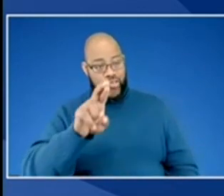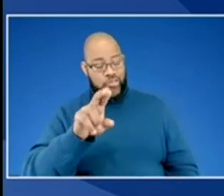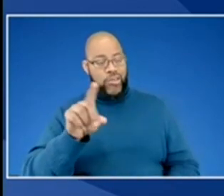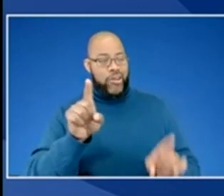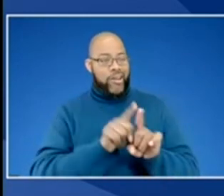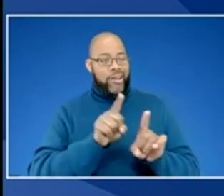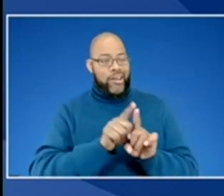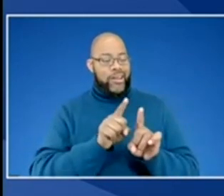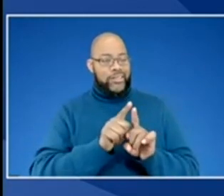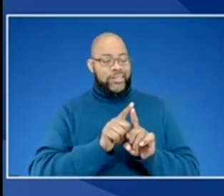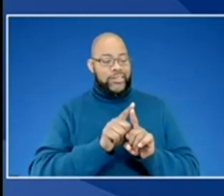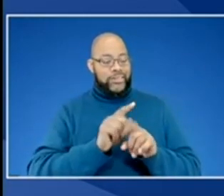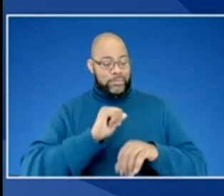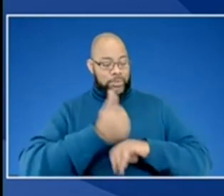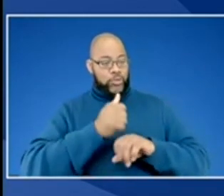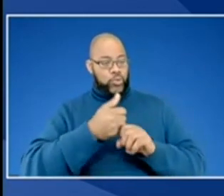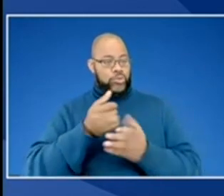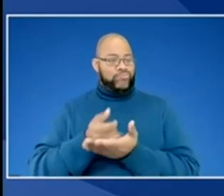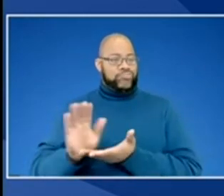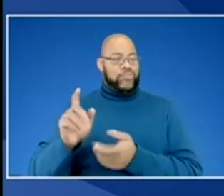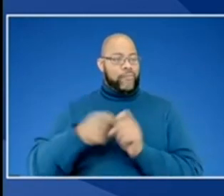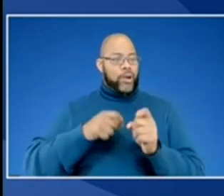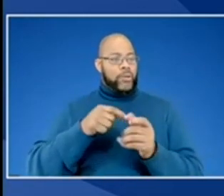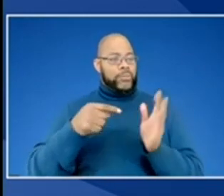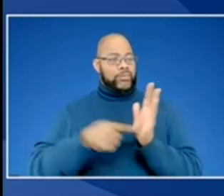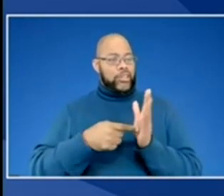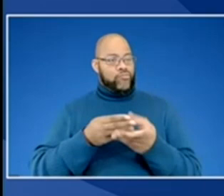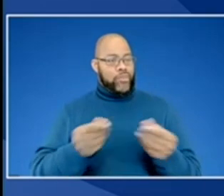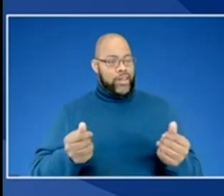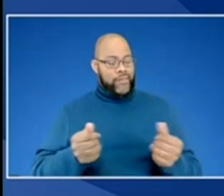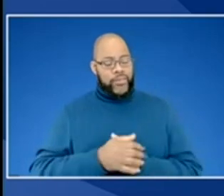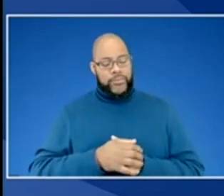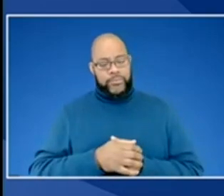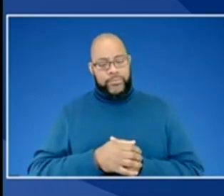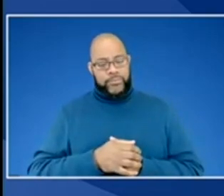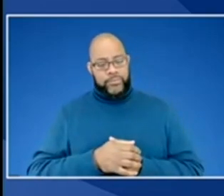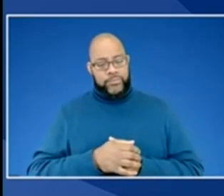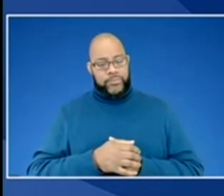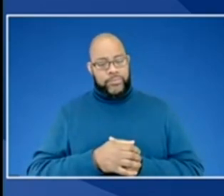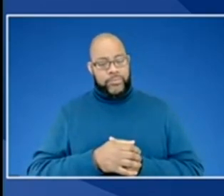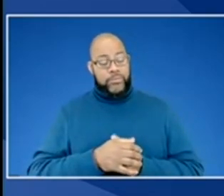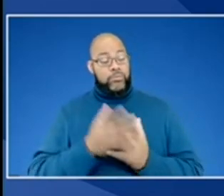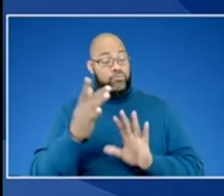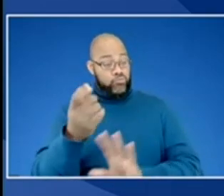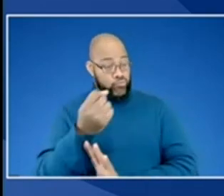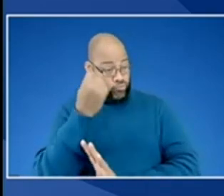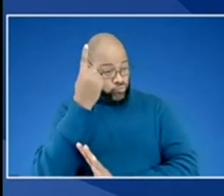basis to exclude them from debt relief. While we are incredibly grateful for the